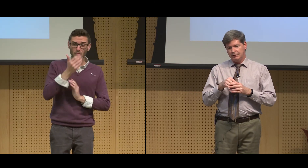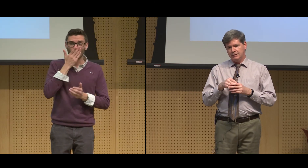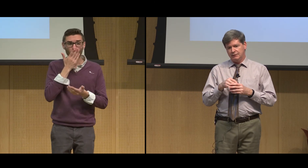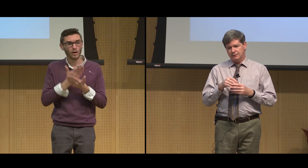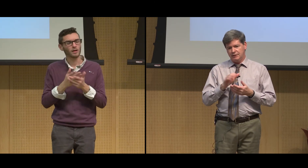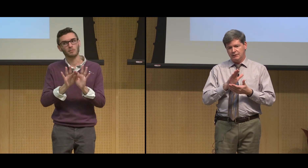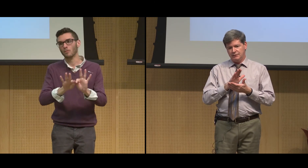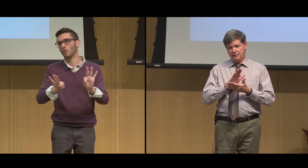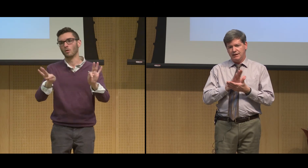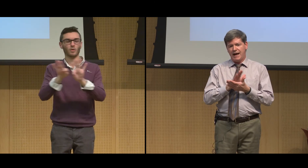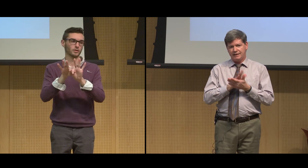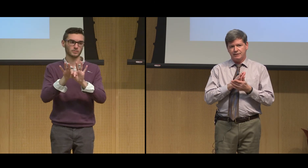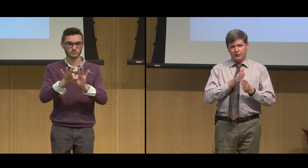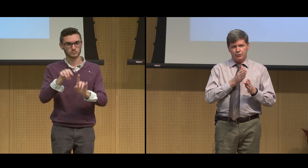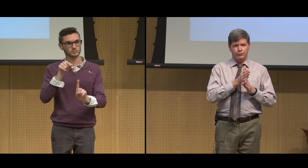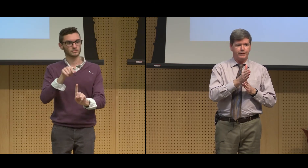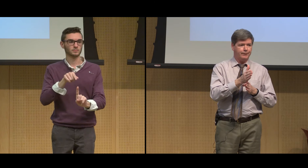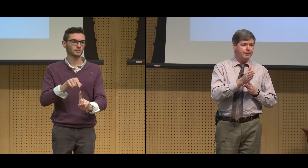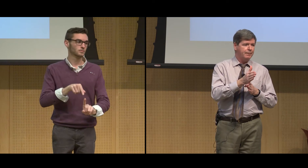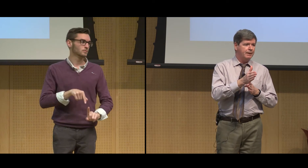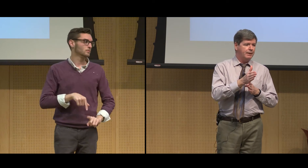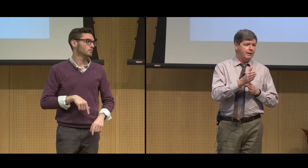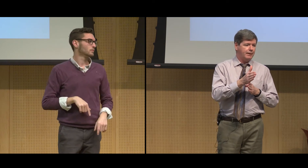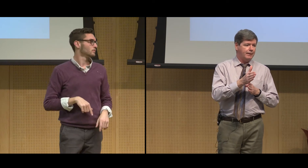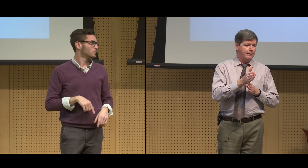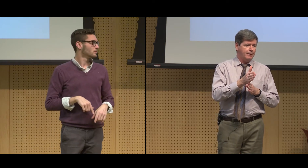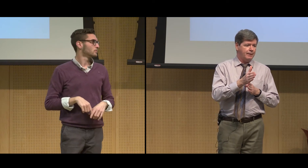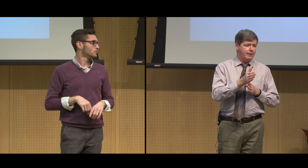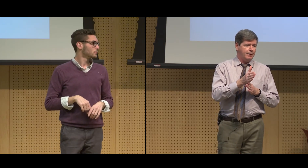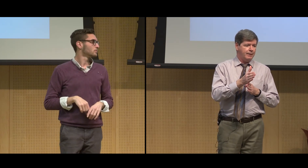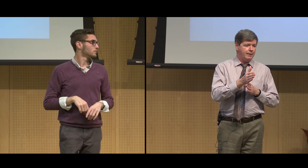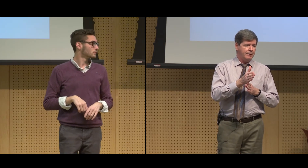uh, in--in an academic career. Uh...